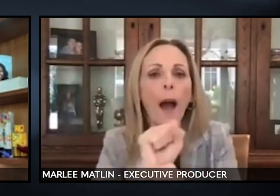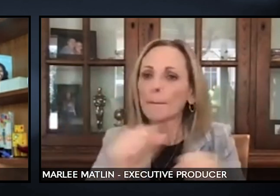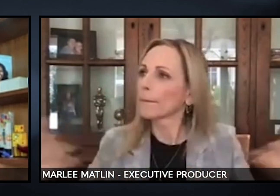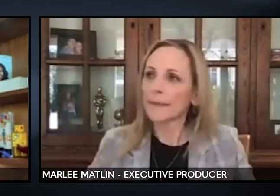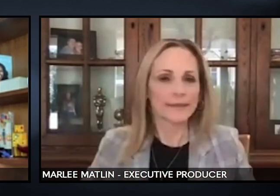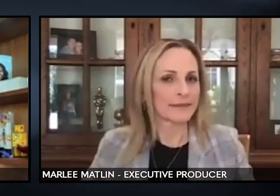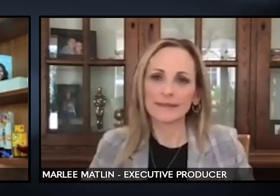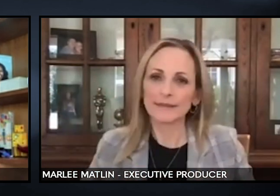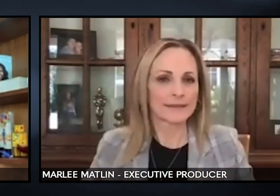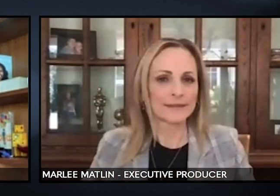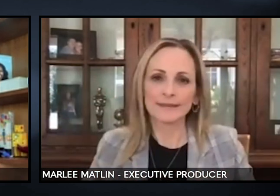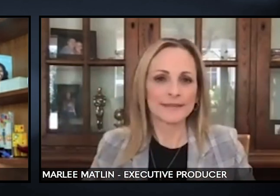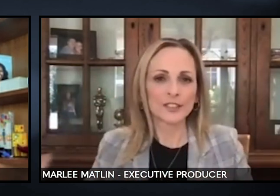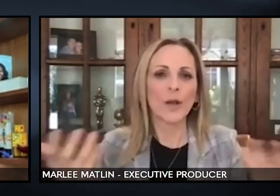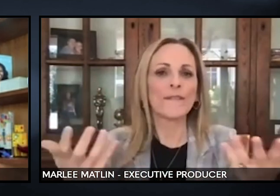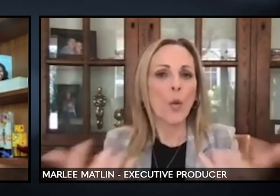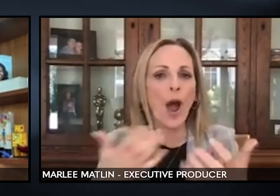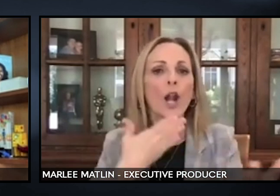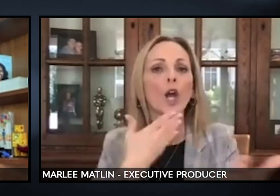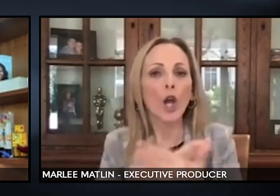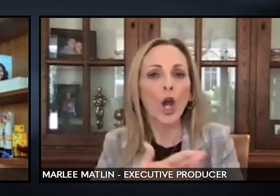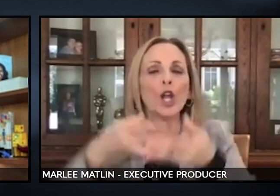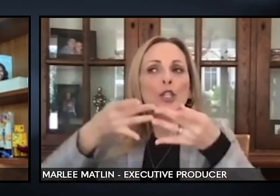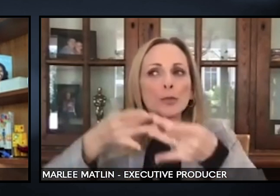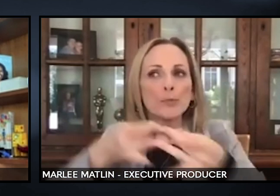Marlee: And that's how we work. That's how we work. That's how we do it. So if